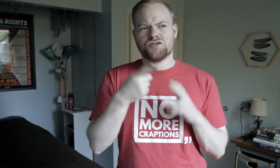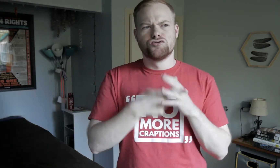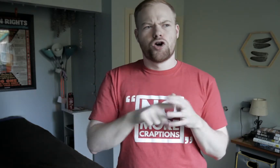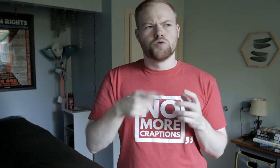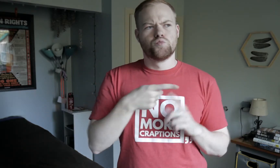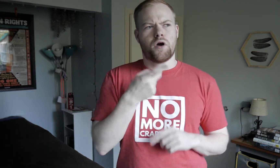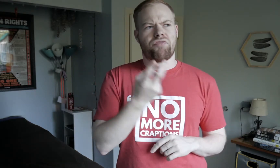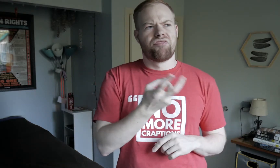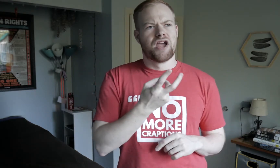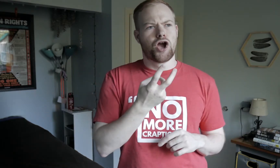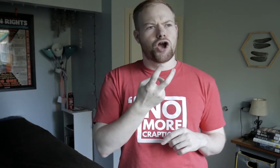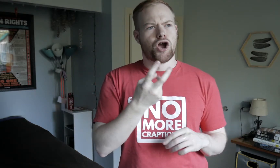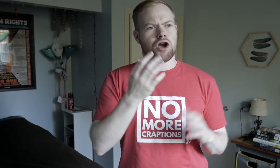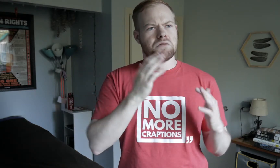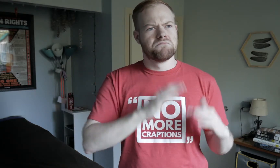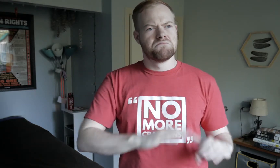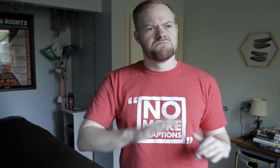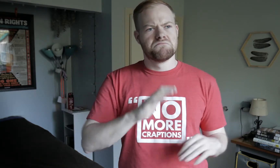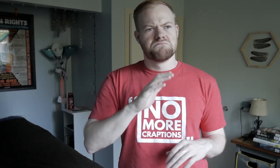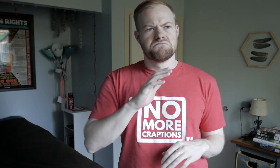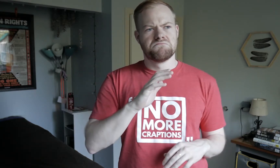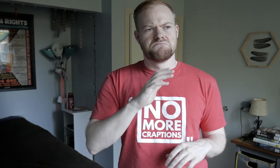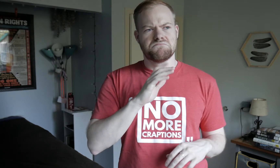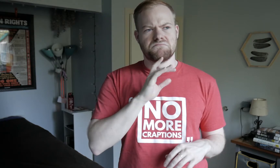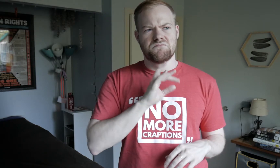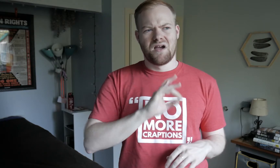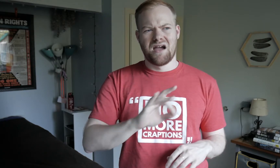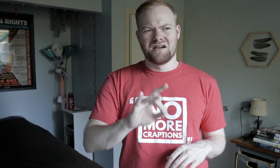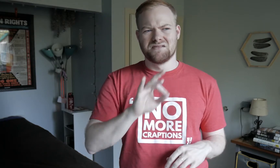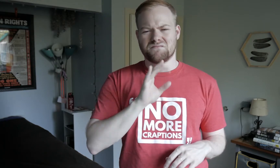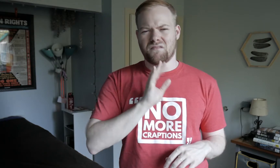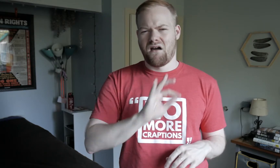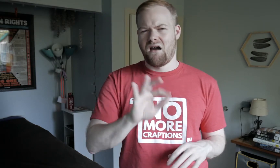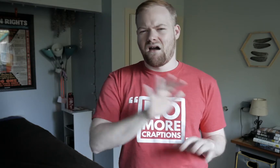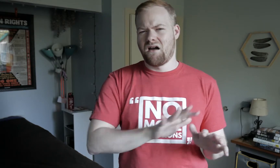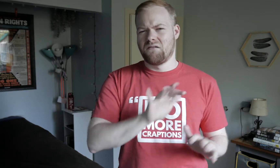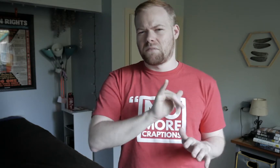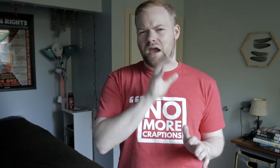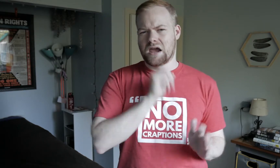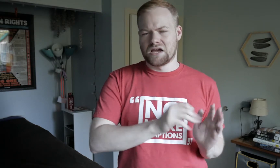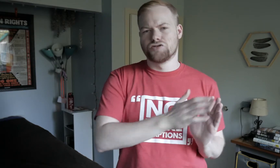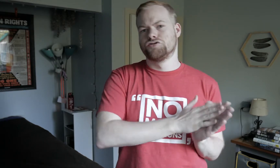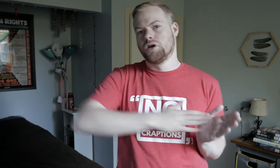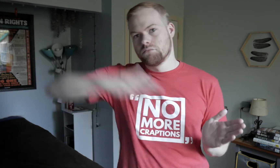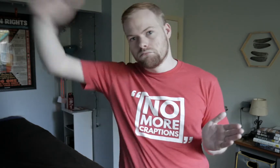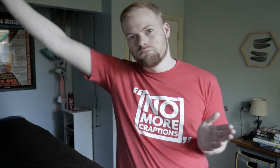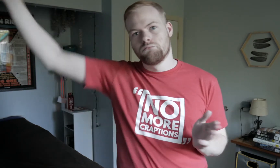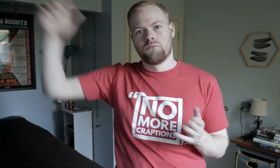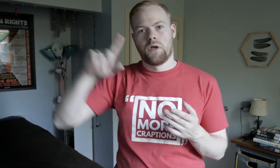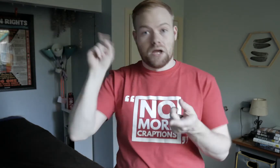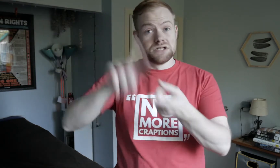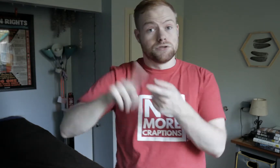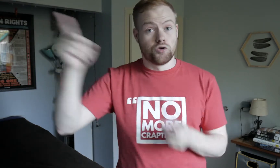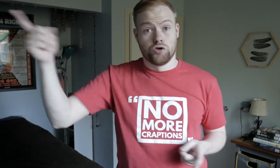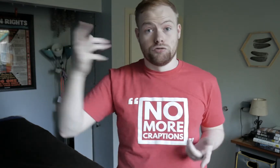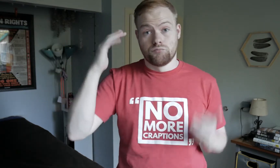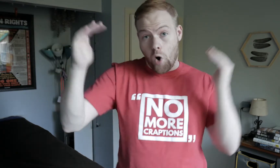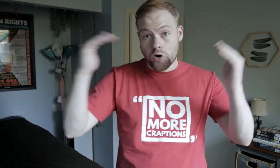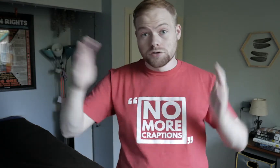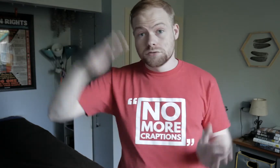It starts when they’re about eight, nine years old, around that age, all the way to adulthood.